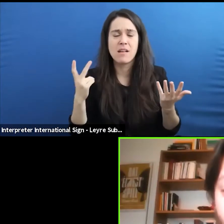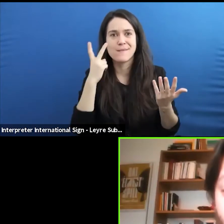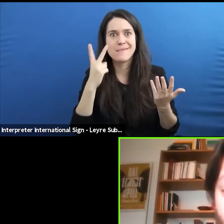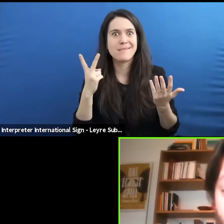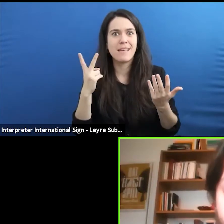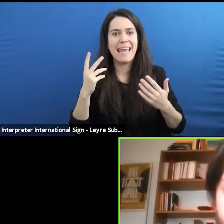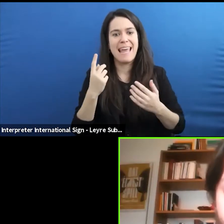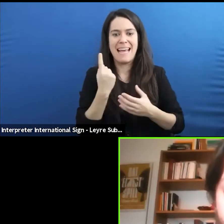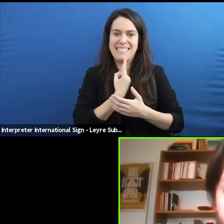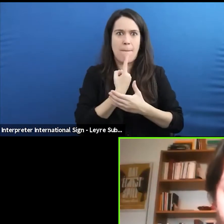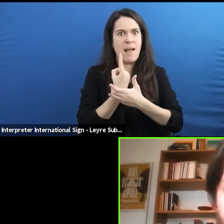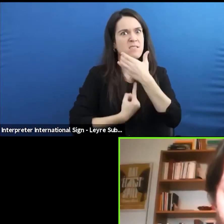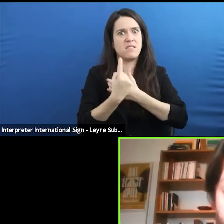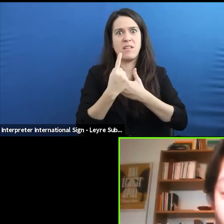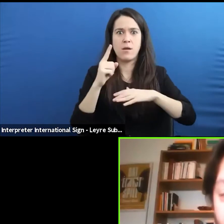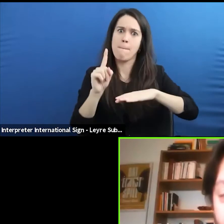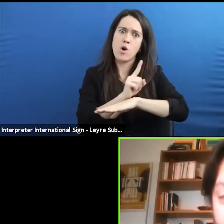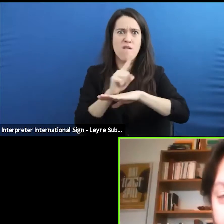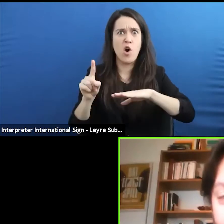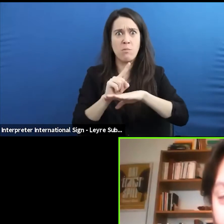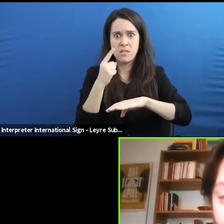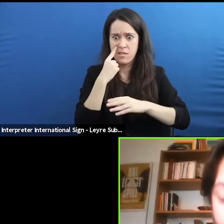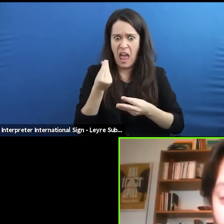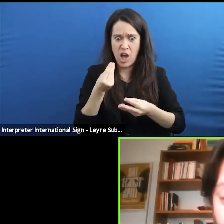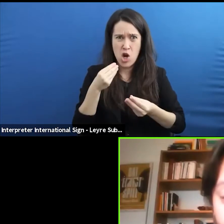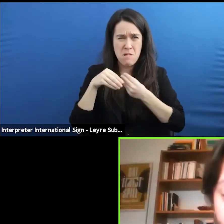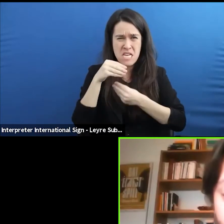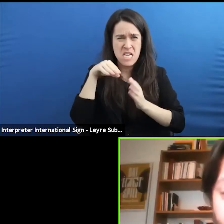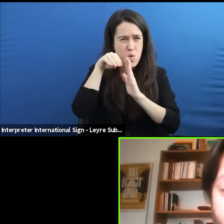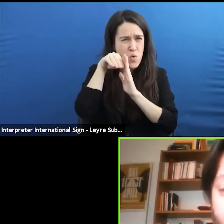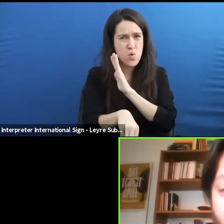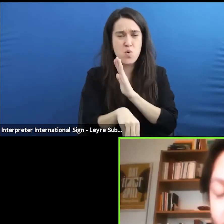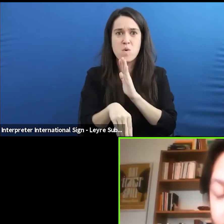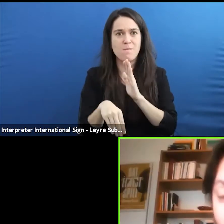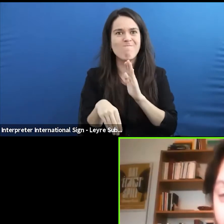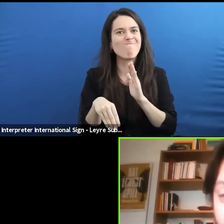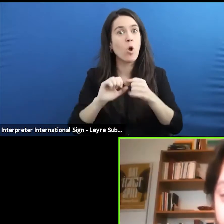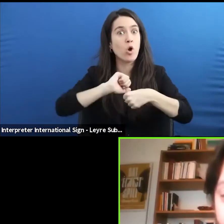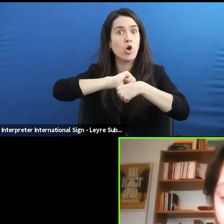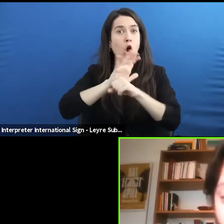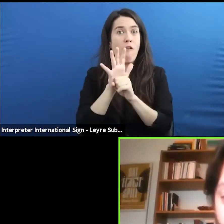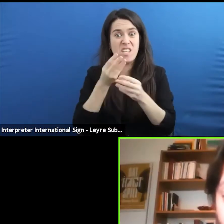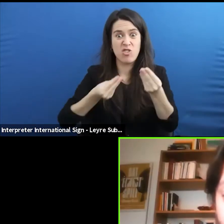are threatened in their economic existence. The Covid 19 crisis has amplified these shortcomings